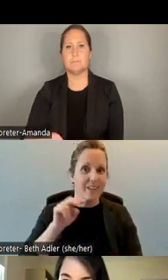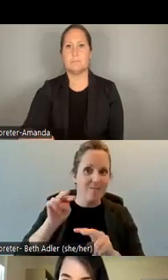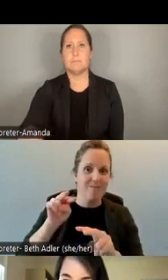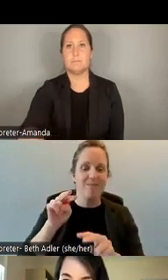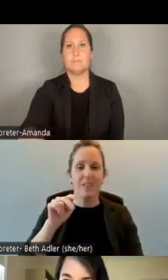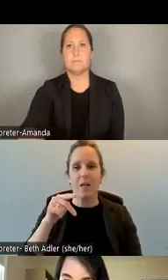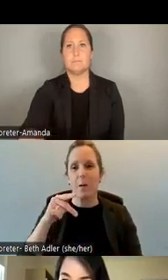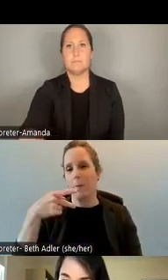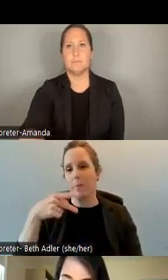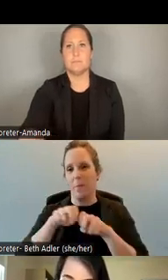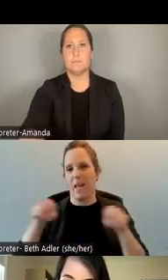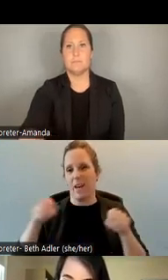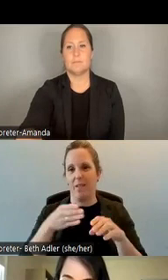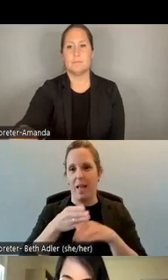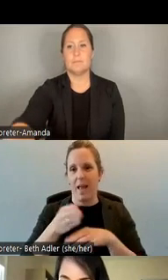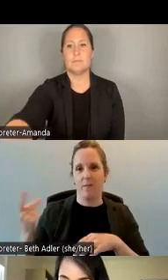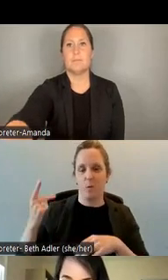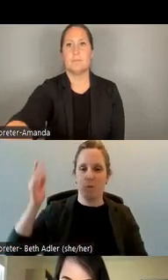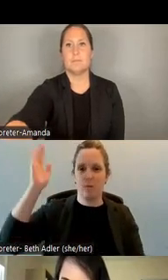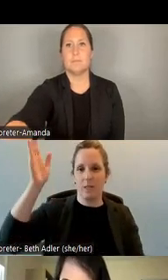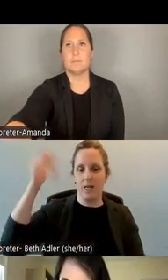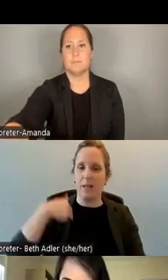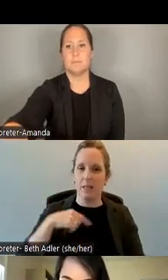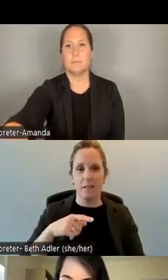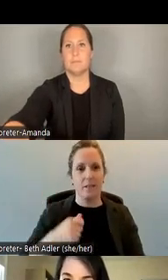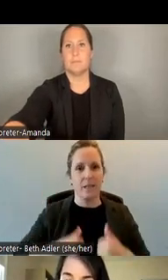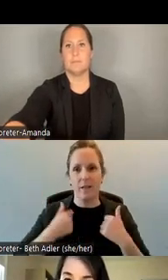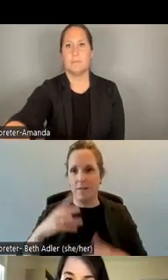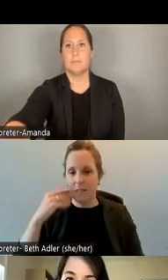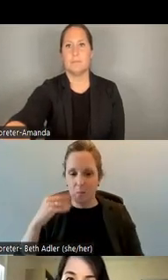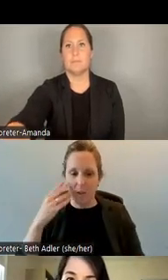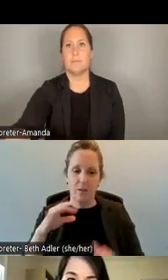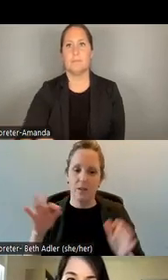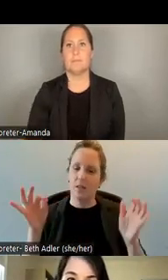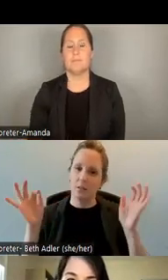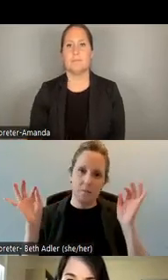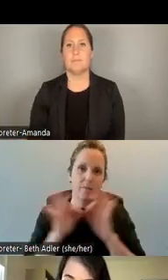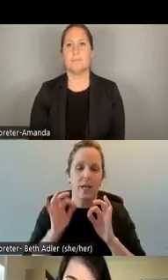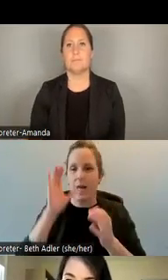uh Colin and I's talk because I believe so deeply and this model of care in order to